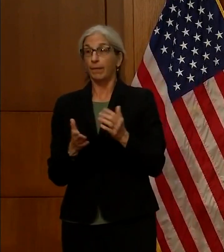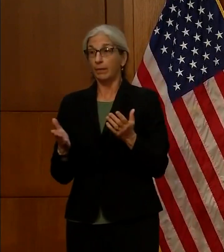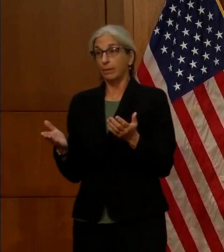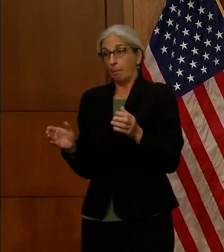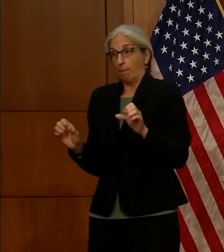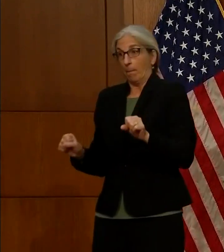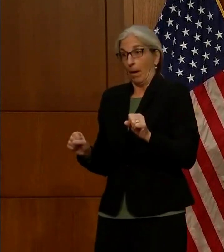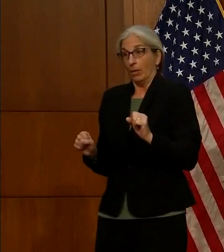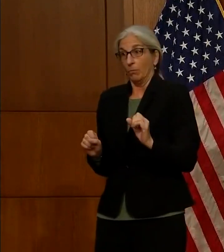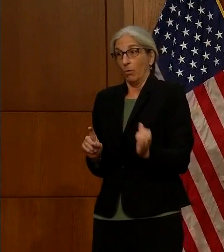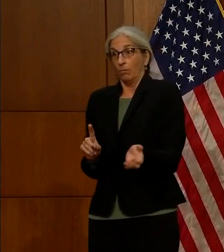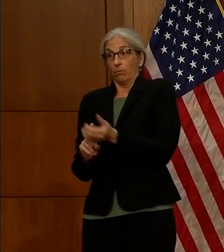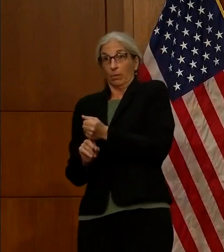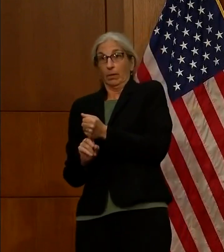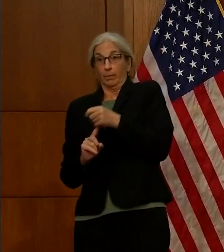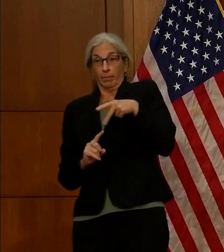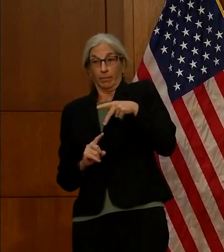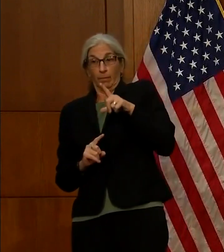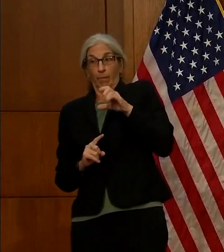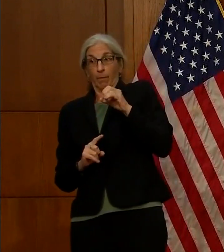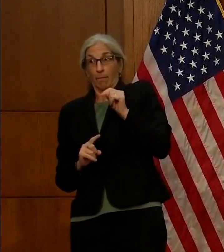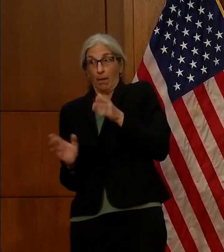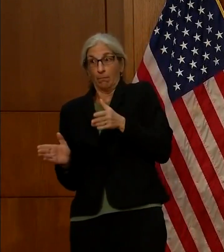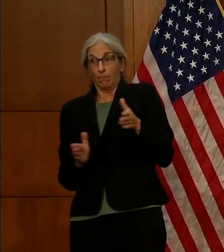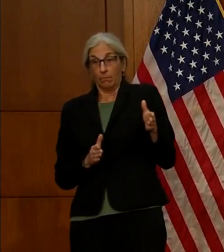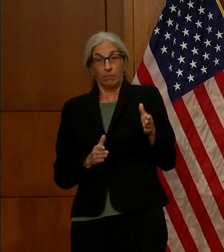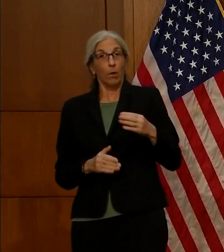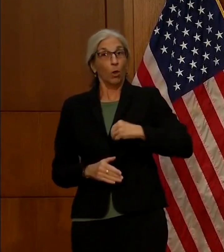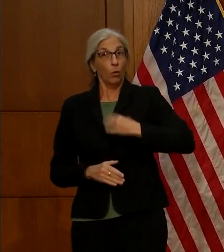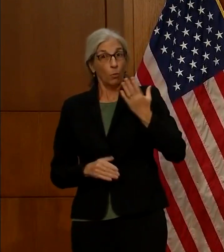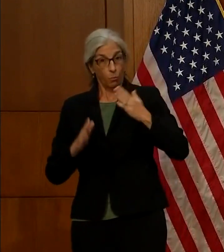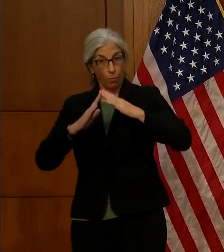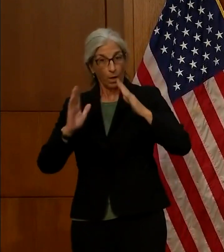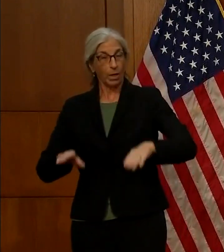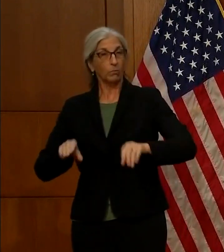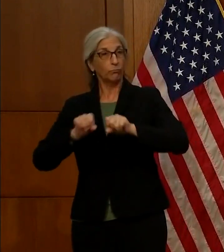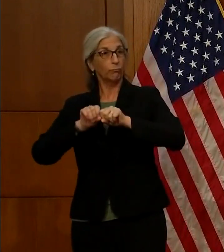STATEMENTEARLIER ABOUT THIS ALLEGED KIDNAPPING PLOT THE